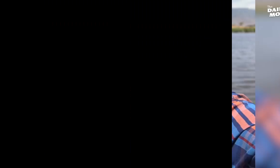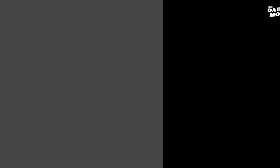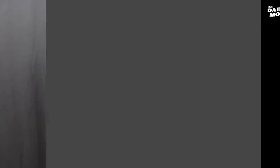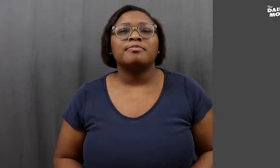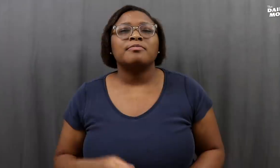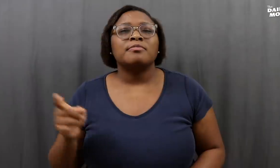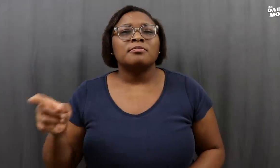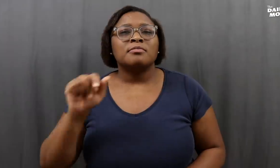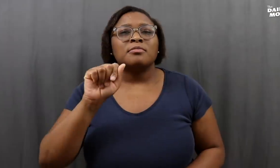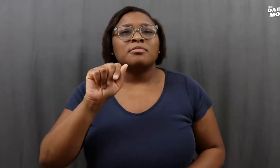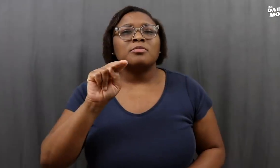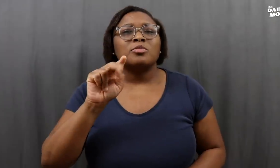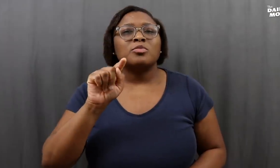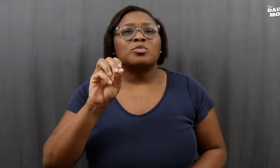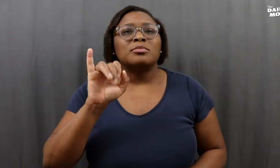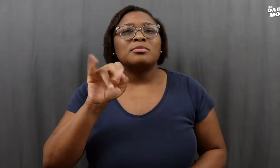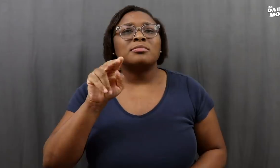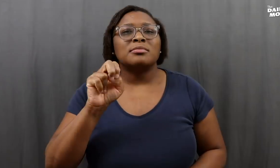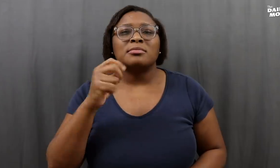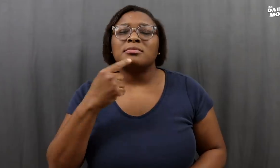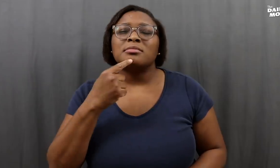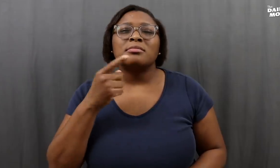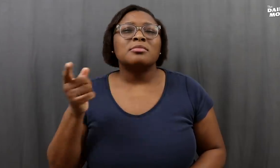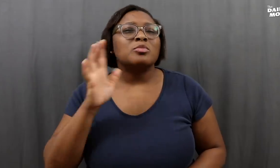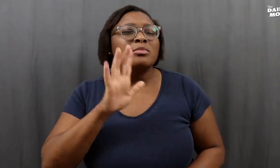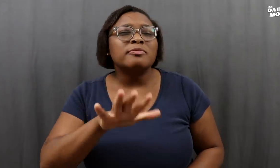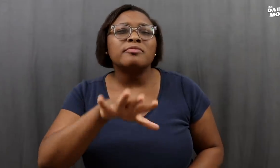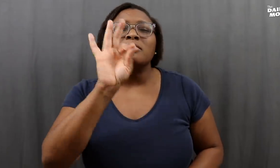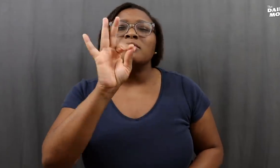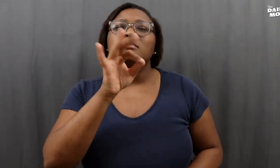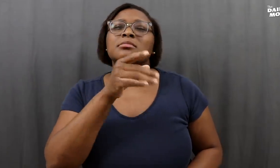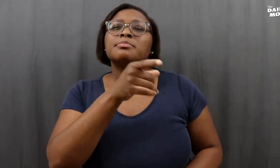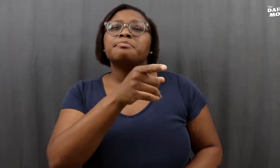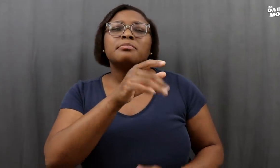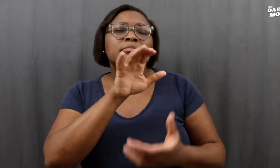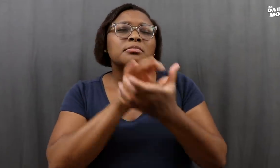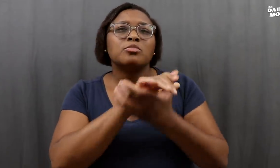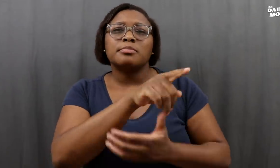Antoine said she would find Weber and marry him in